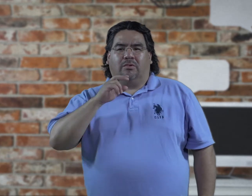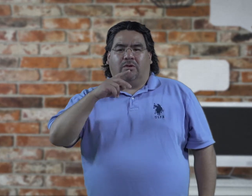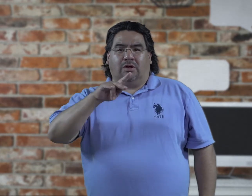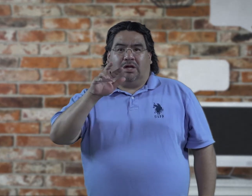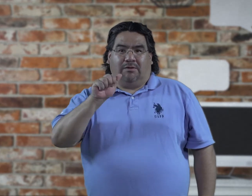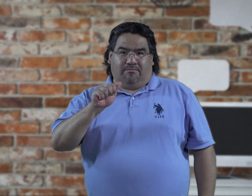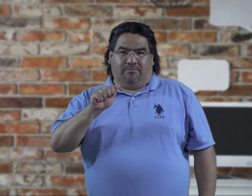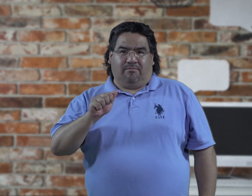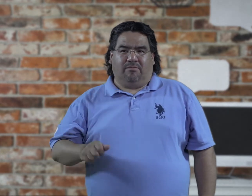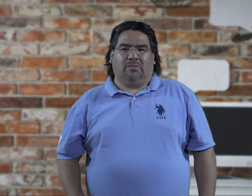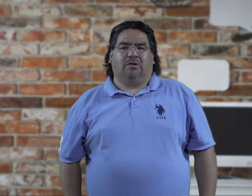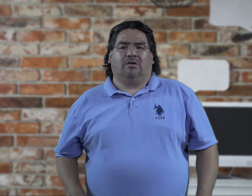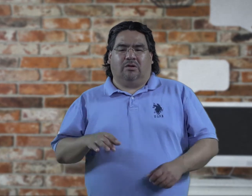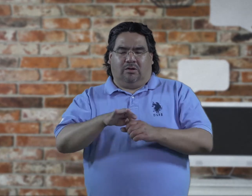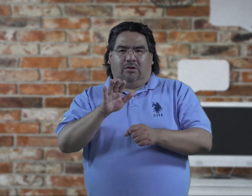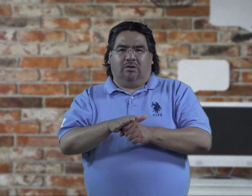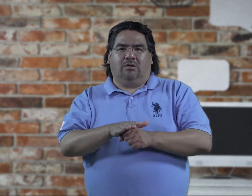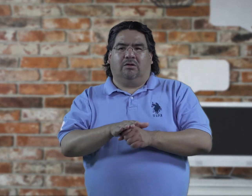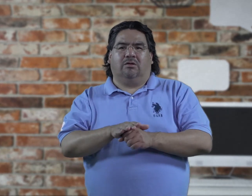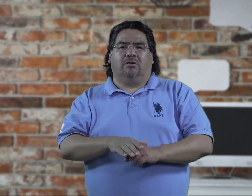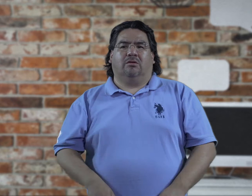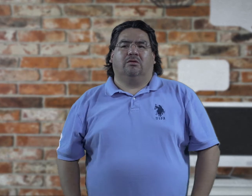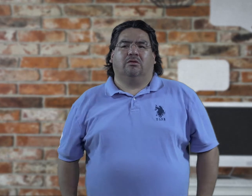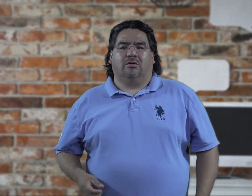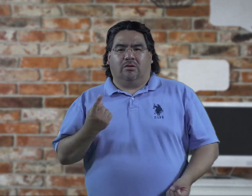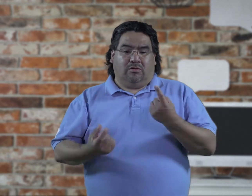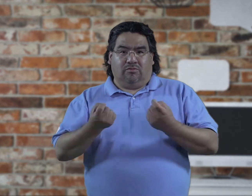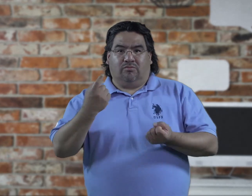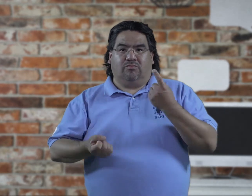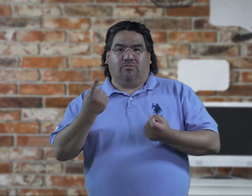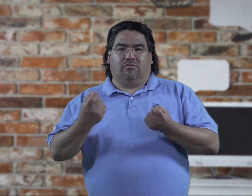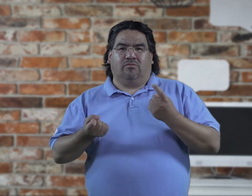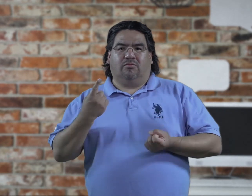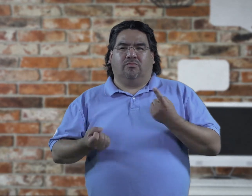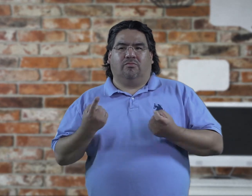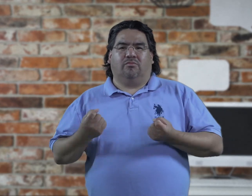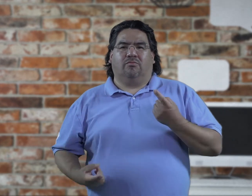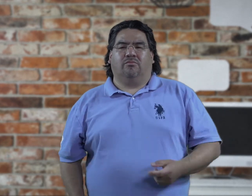Pizza Pops Popcorn